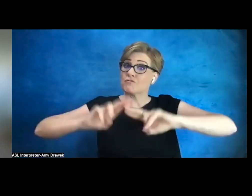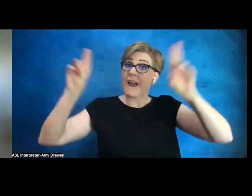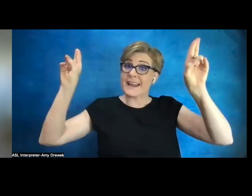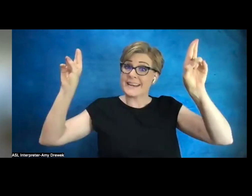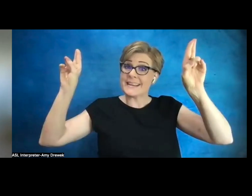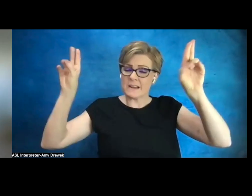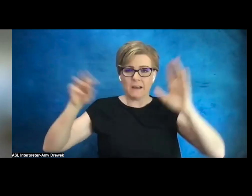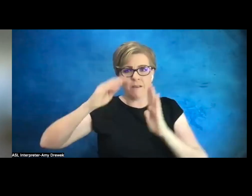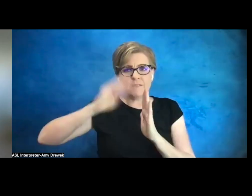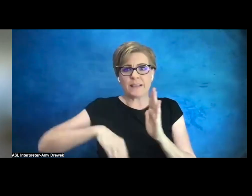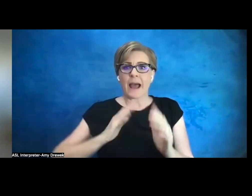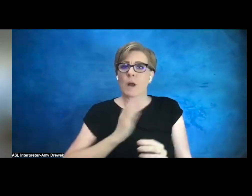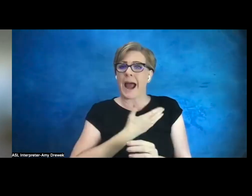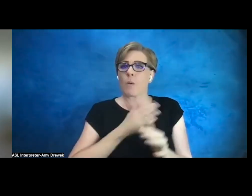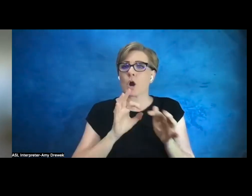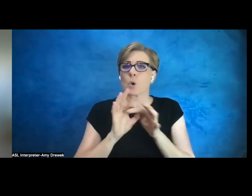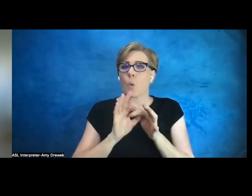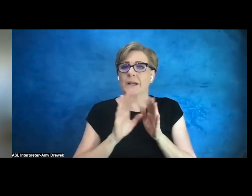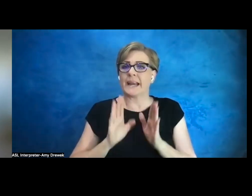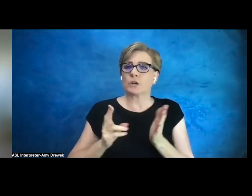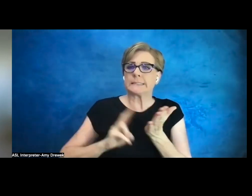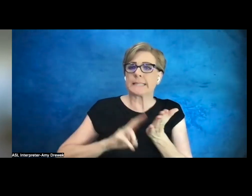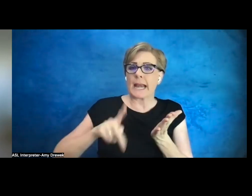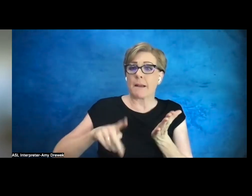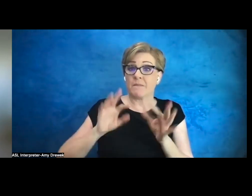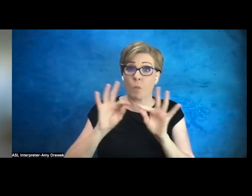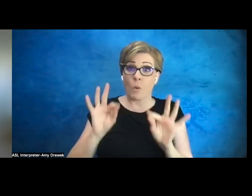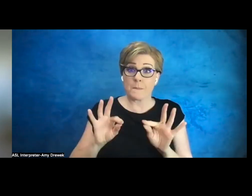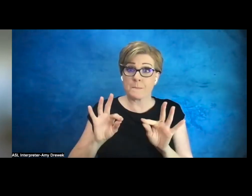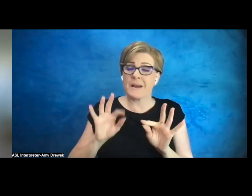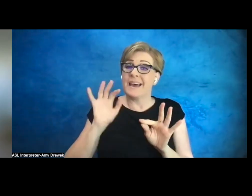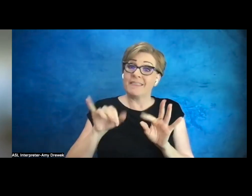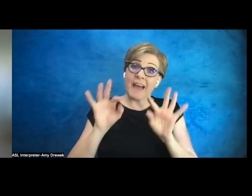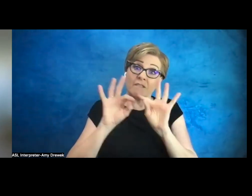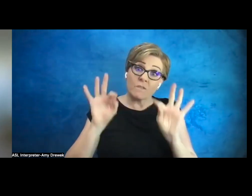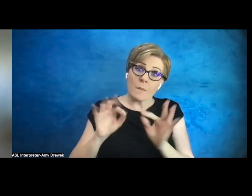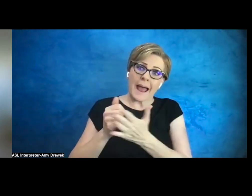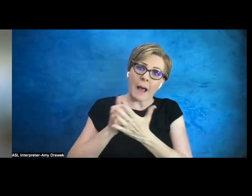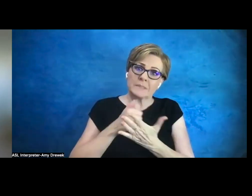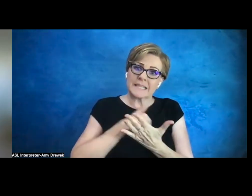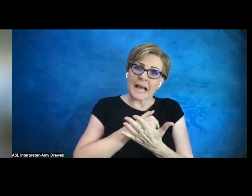our coordinator signup form. This form is how we track which DMD events are happening